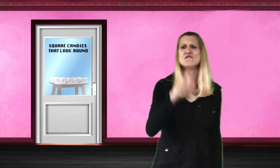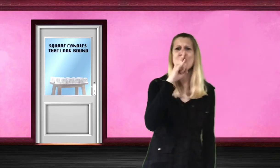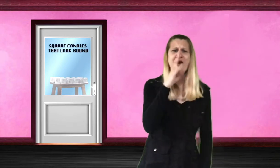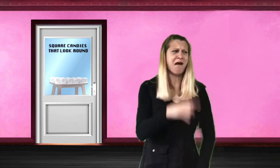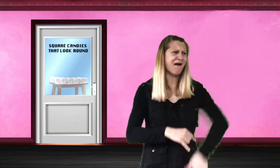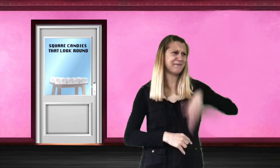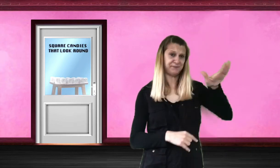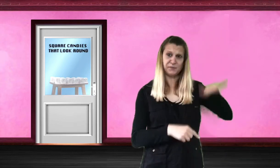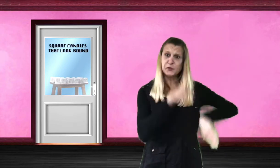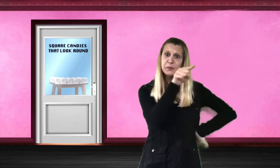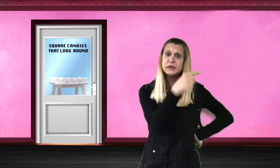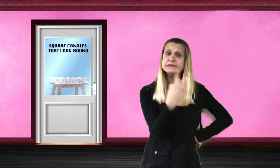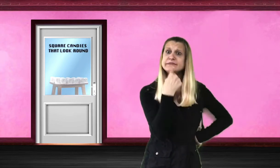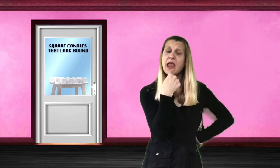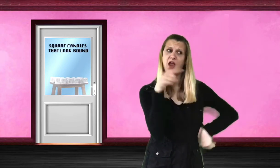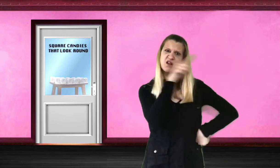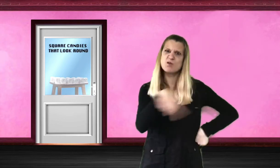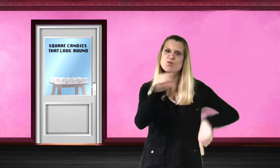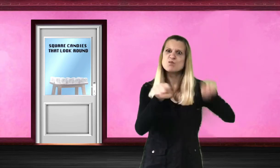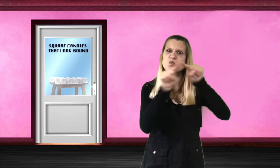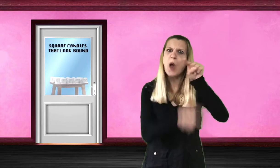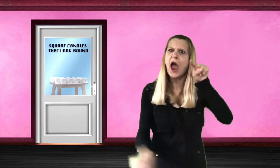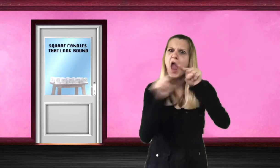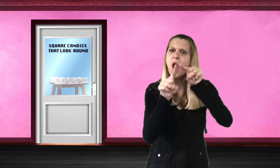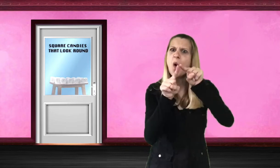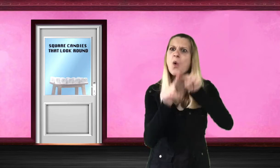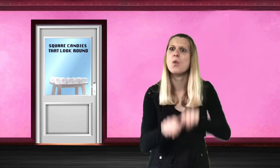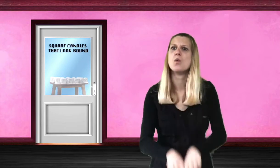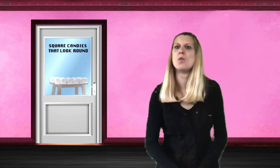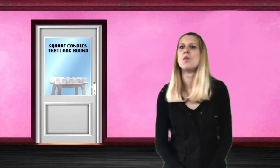"You said they were round!" said Veruca Salt.